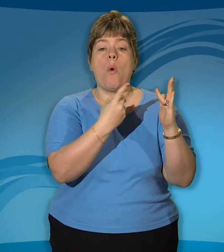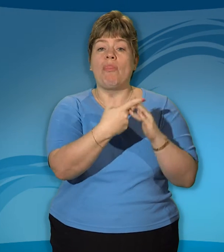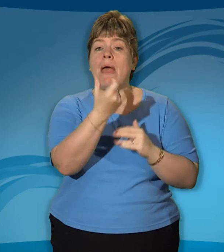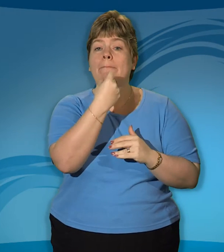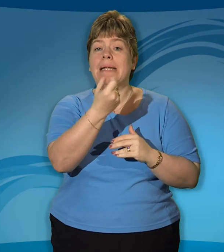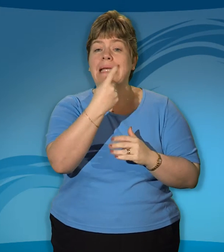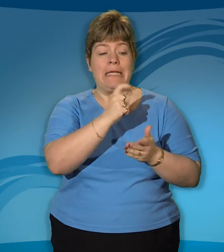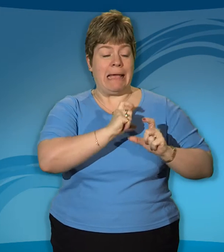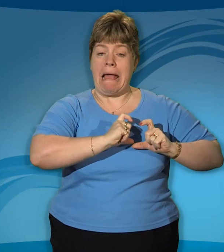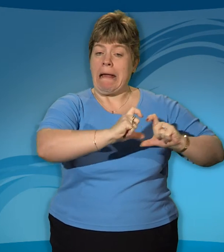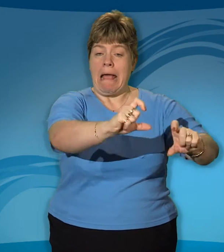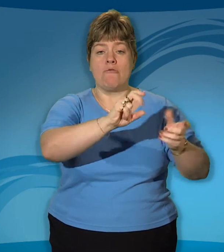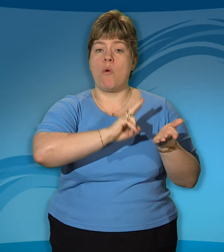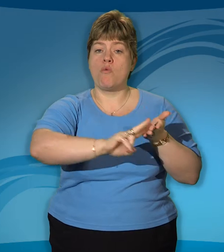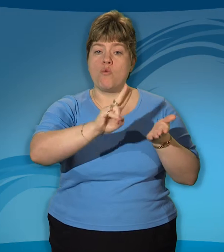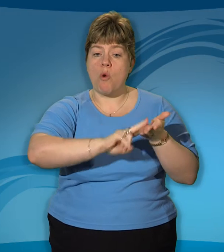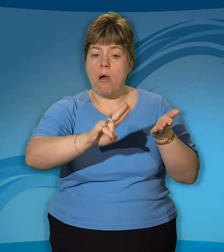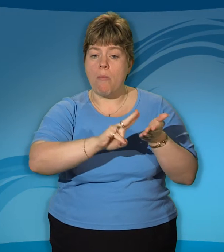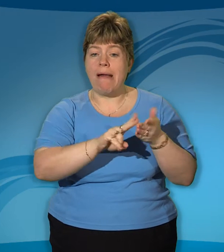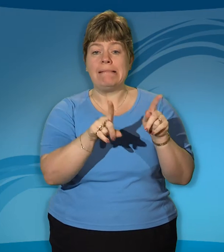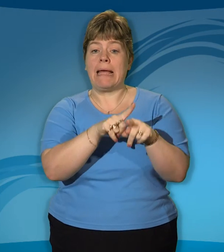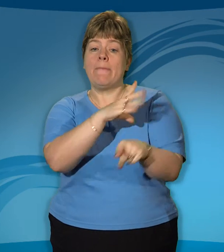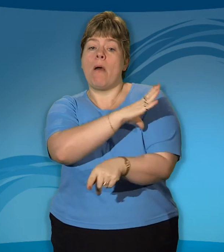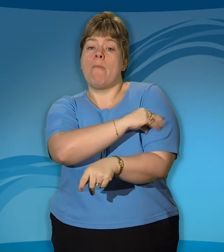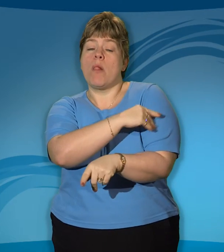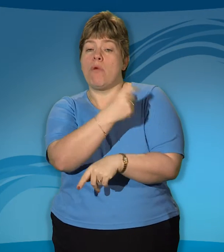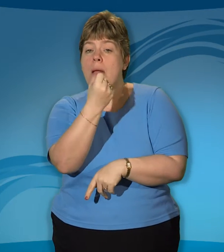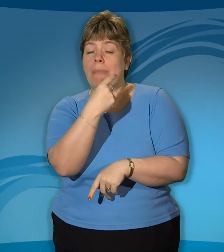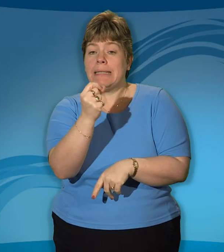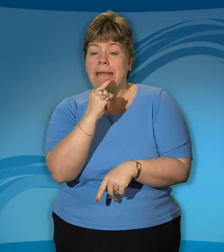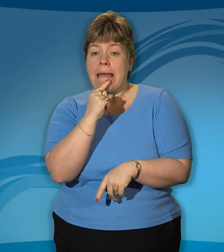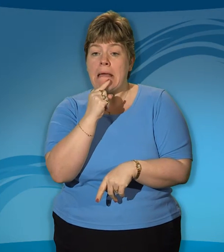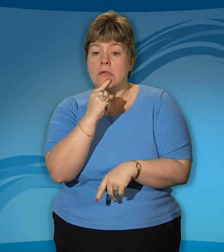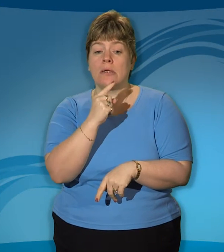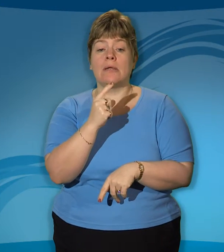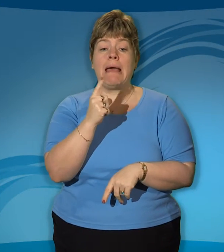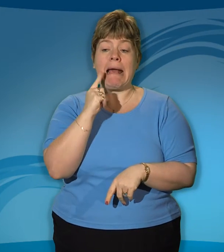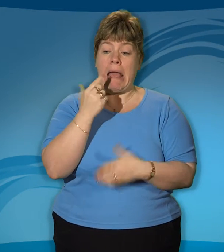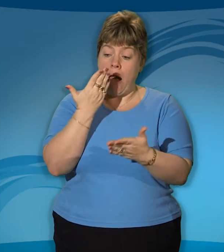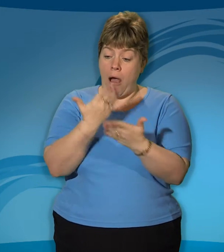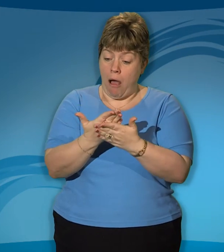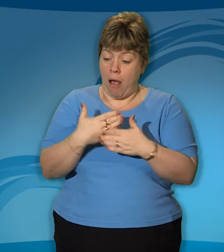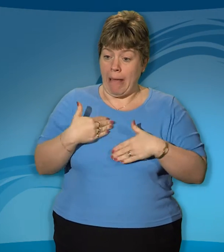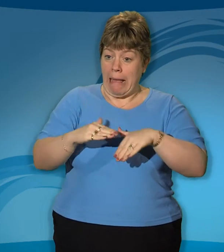Please keep taking all other medication including blood pressure tablets, including on the day